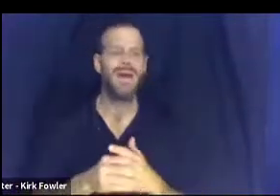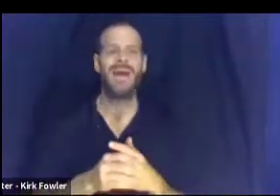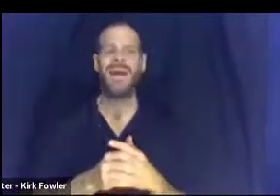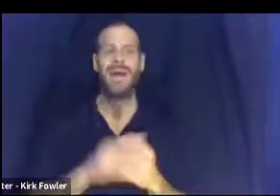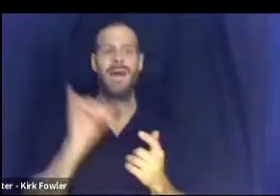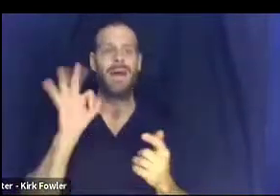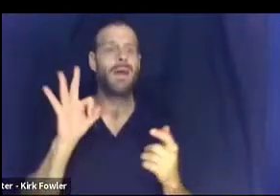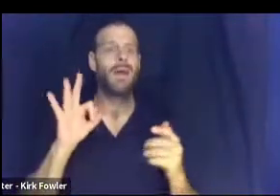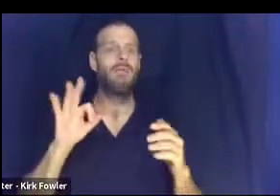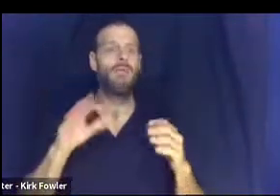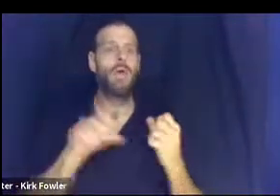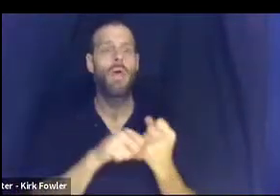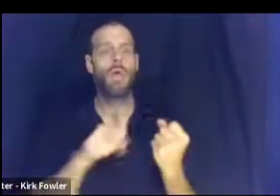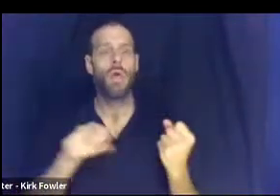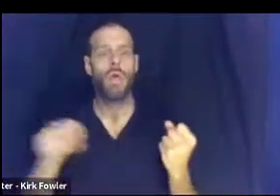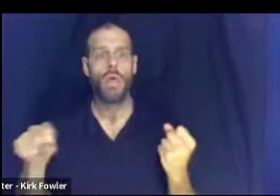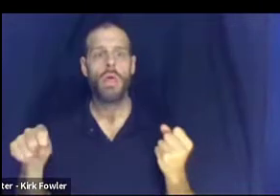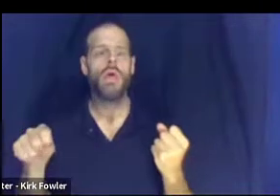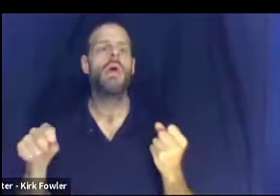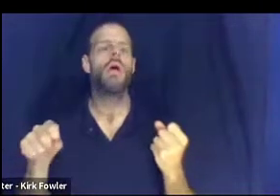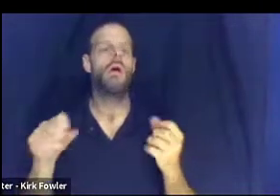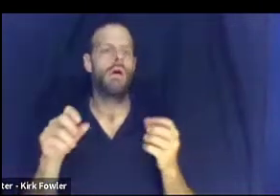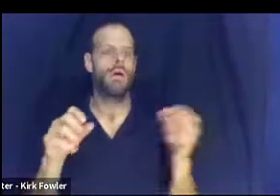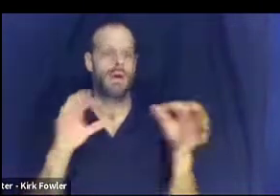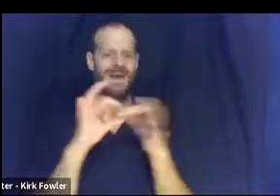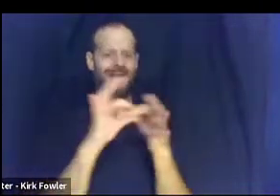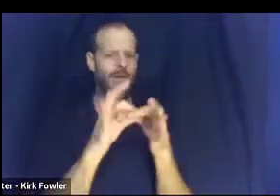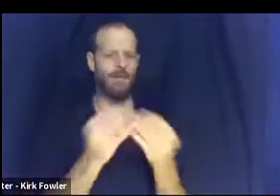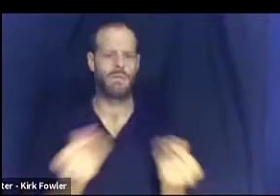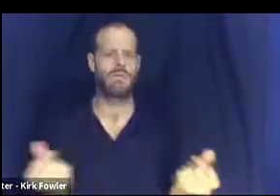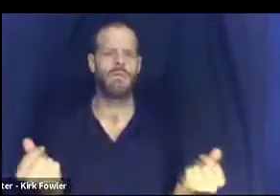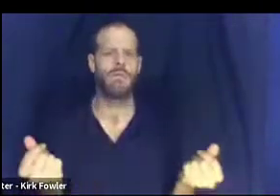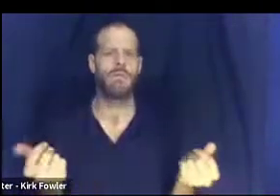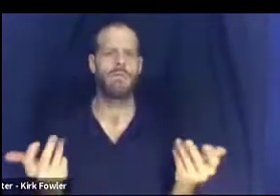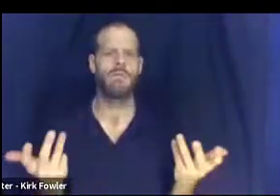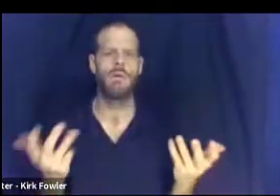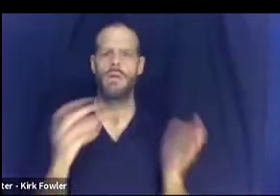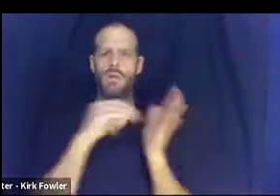the connection disappears and the student doesn't realize what we're connecting with.